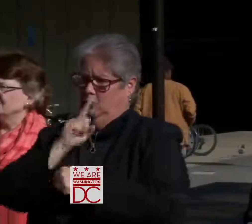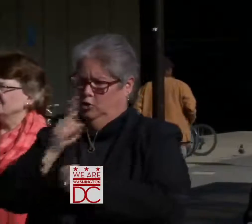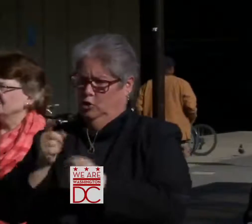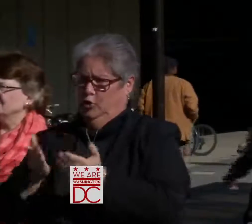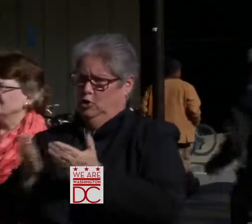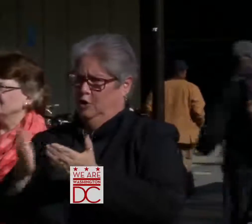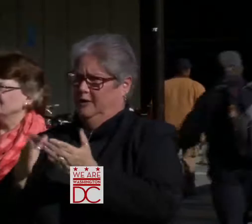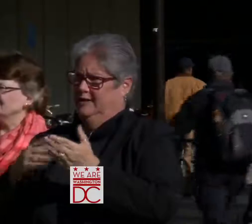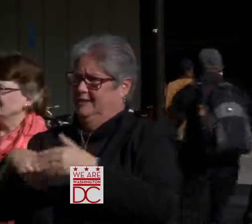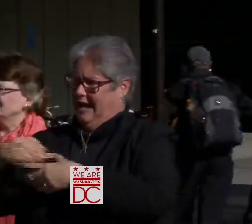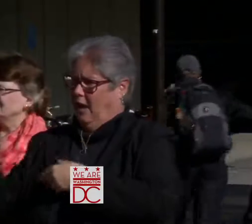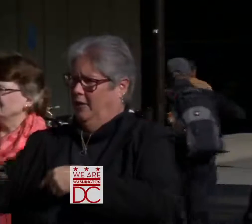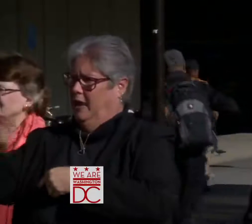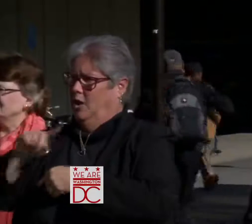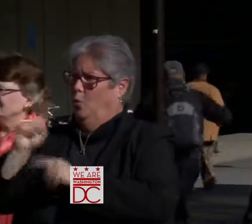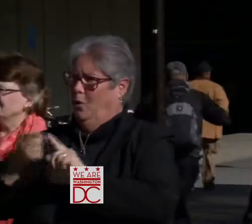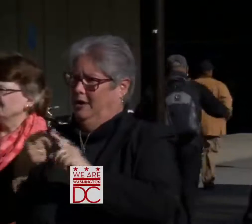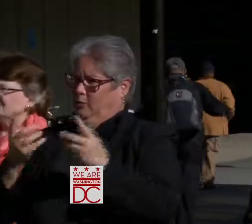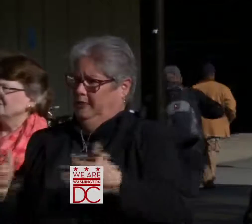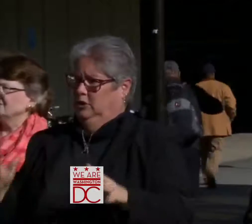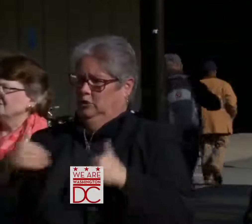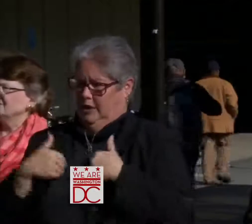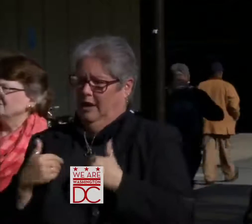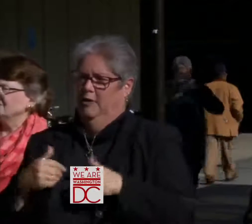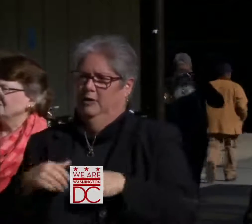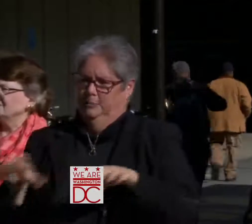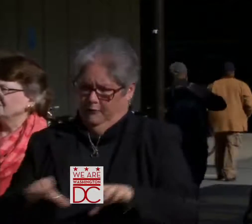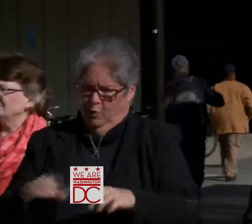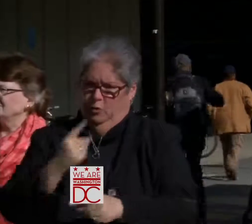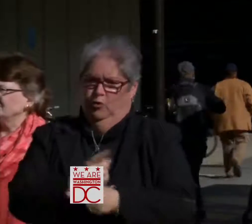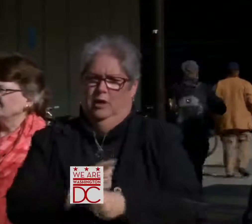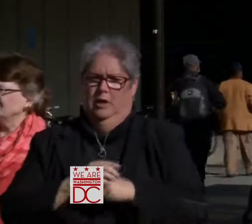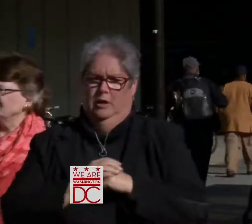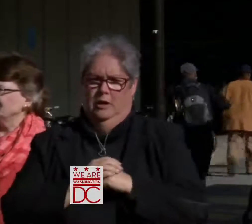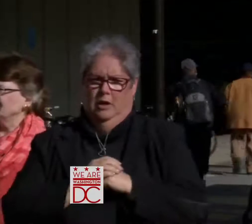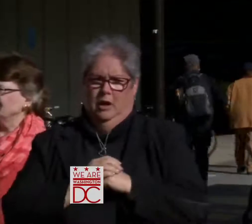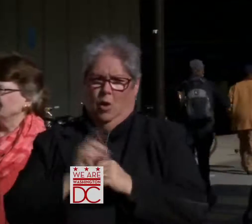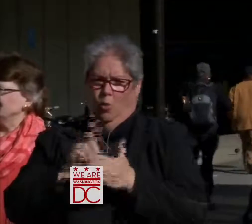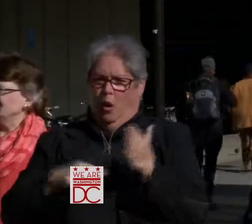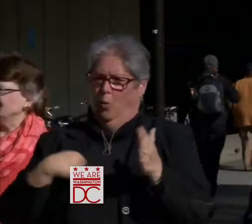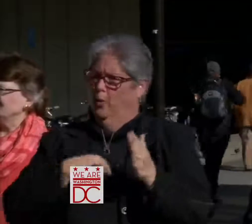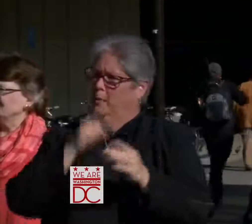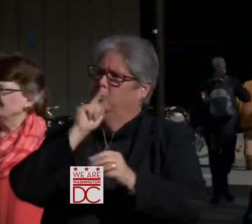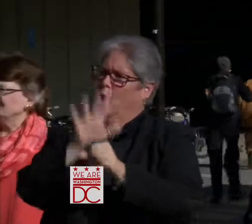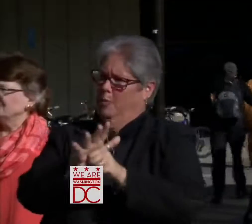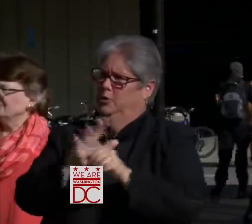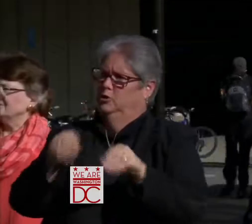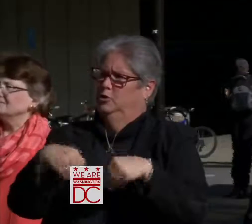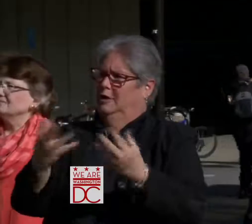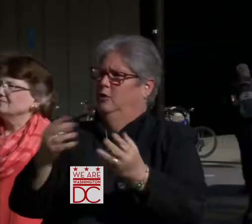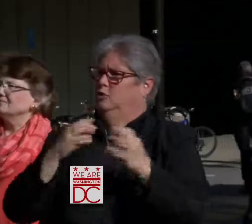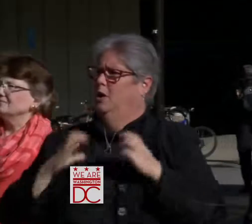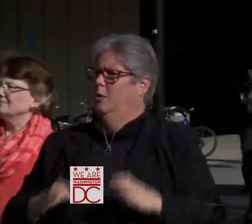THE SERVICE IS OUT THERE WHEN WE SAY IT IS GOING TO BE OUT THERE AND IT IS PERFORMING WHAT WE PROMISED TO DELIVER TO CUSTOMERS.